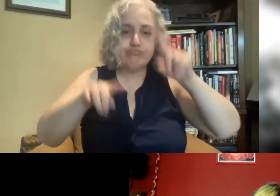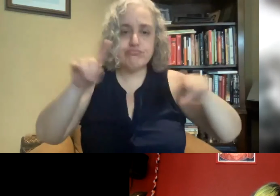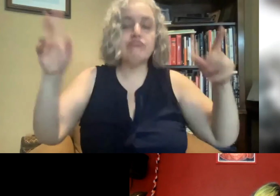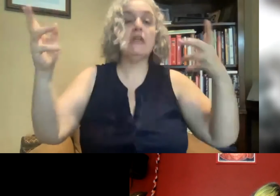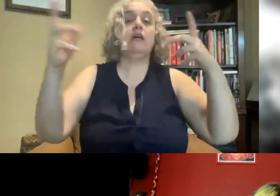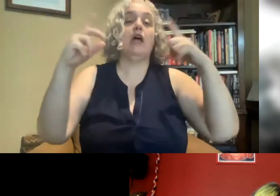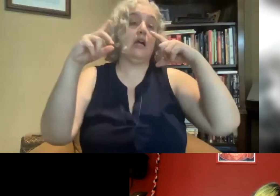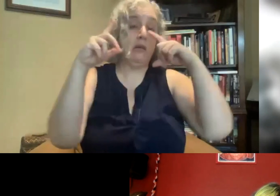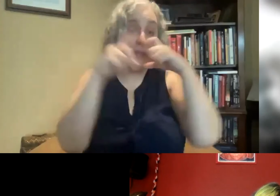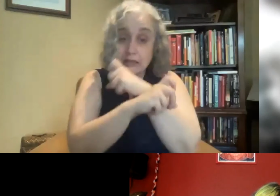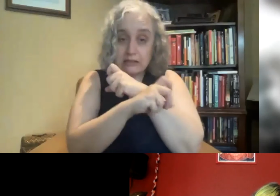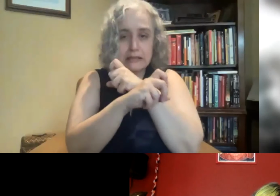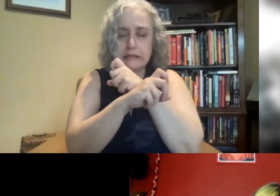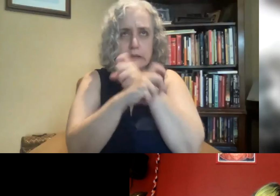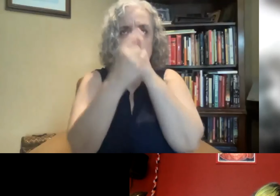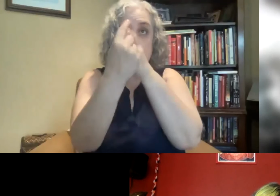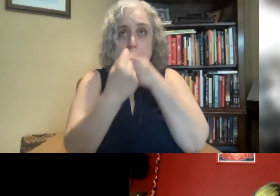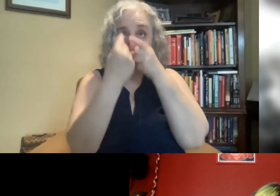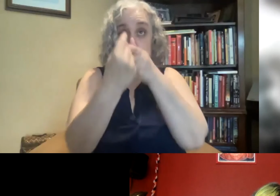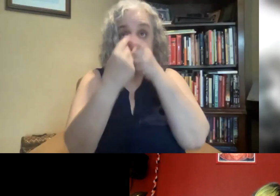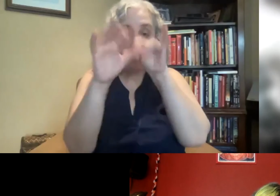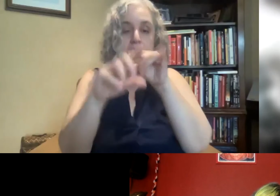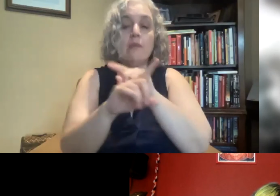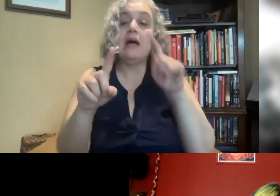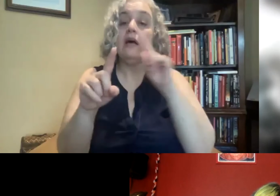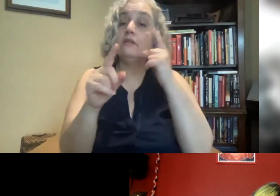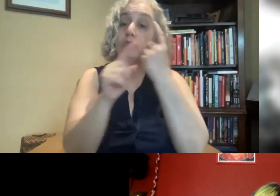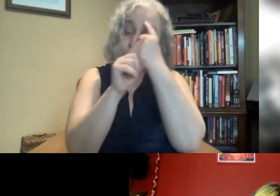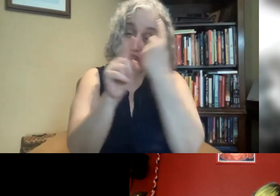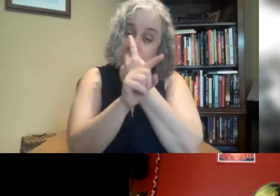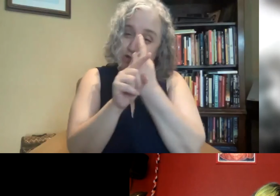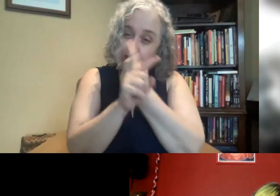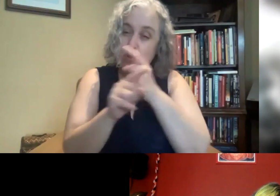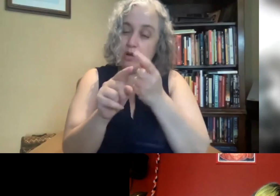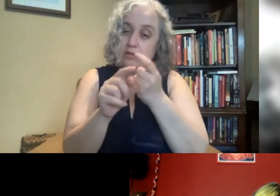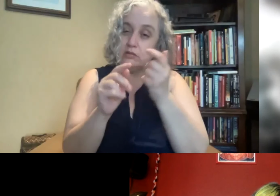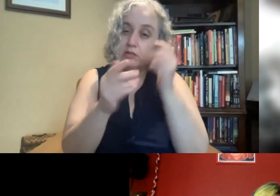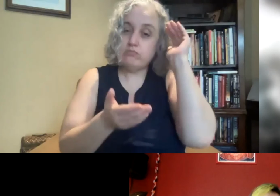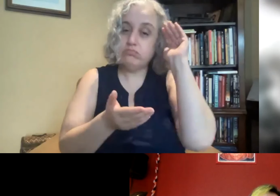There's been rationale for reducing, especially if we're depending